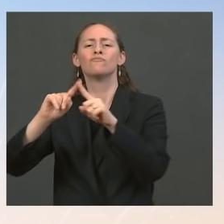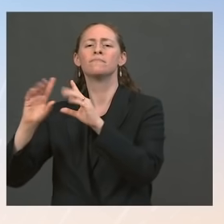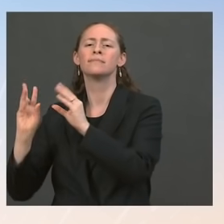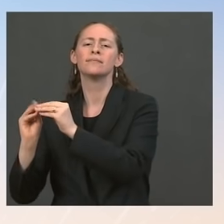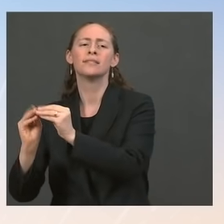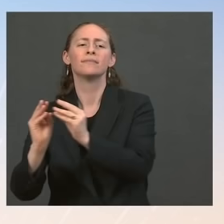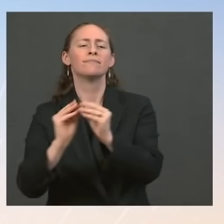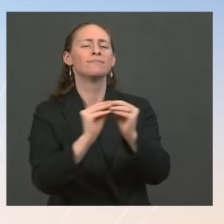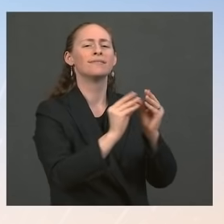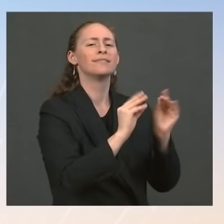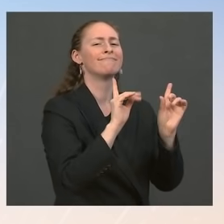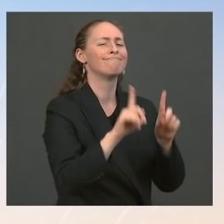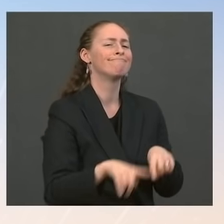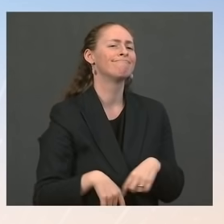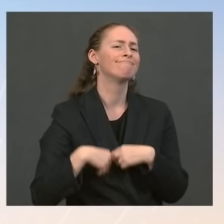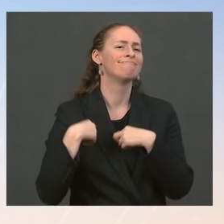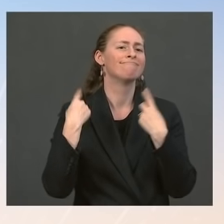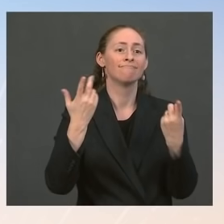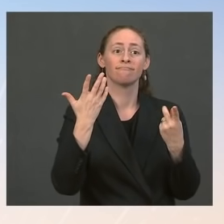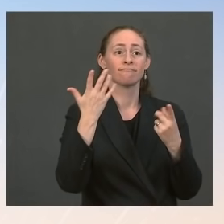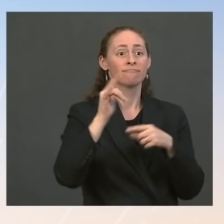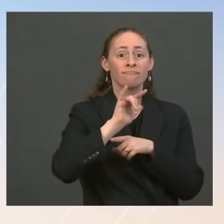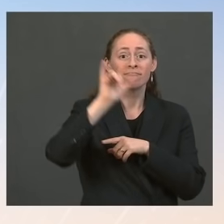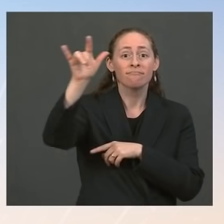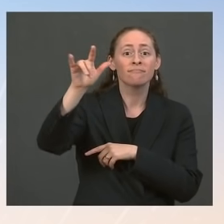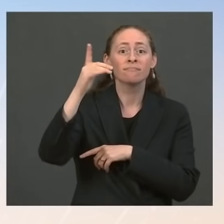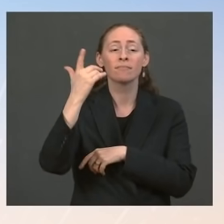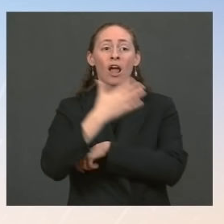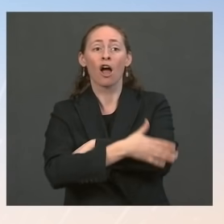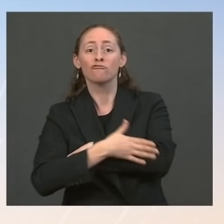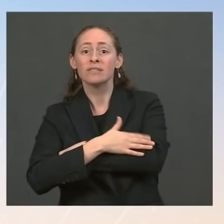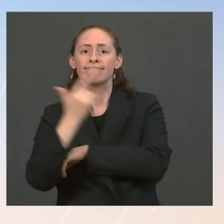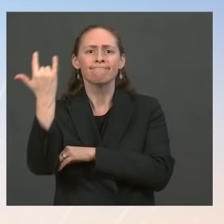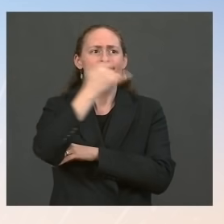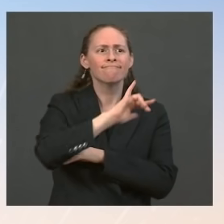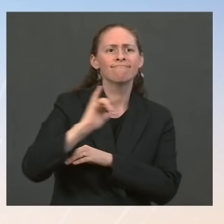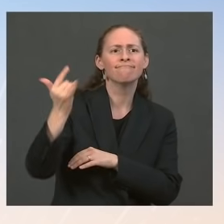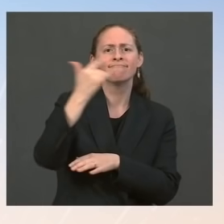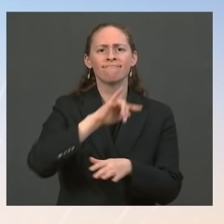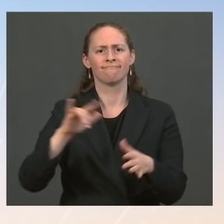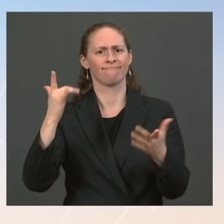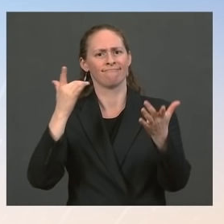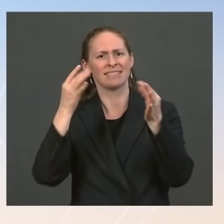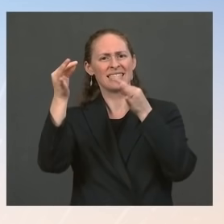gone across the country and communicated about his agenda. So I would say that he knows pretty well